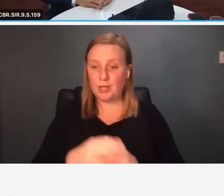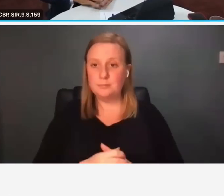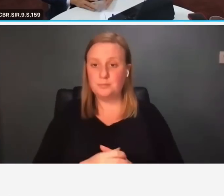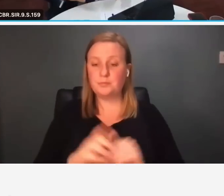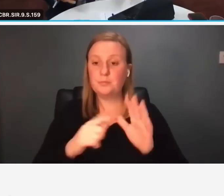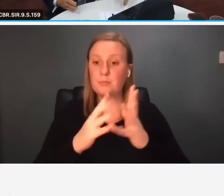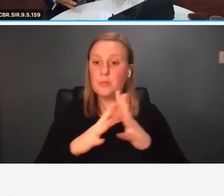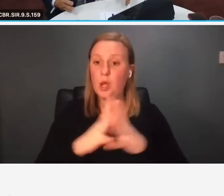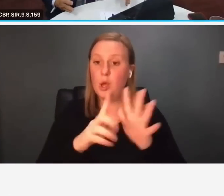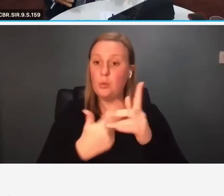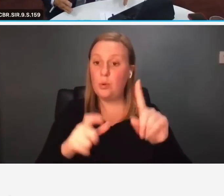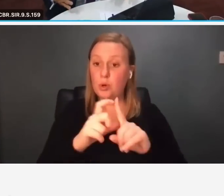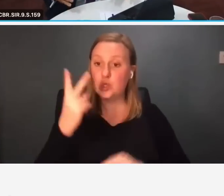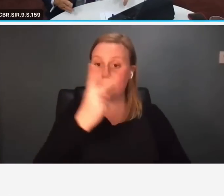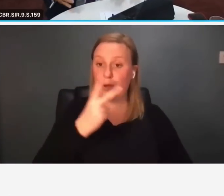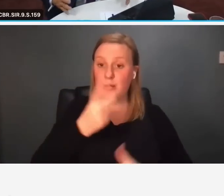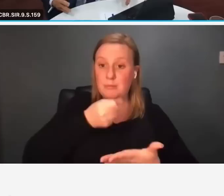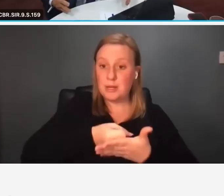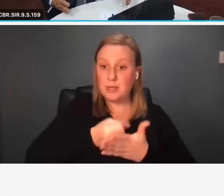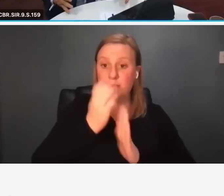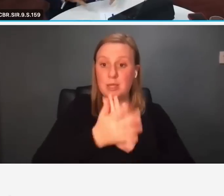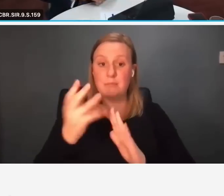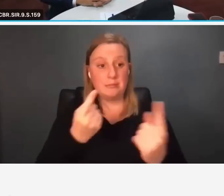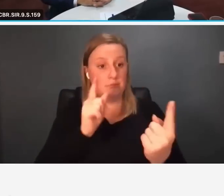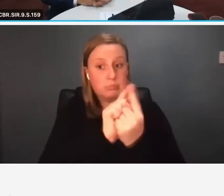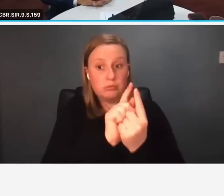not mean that you have to be two hours with the same client for that period.